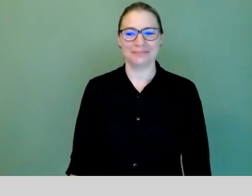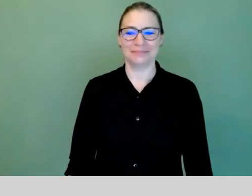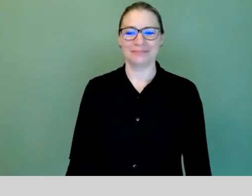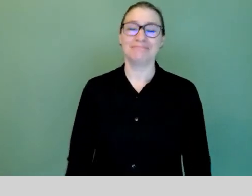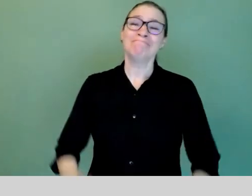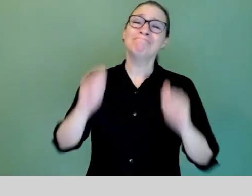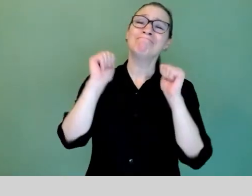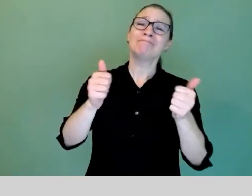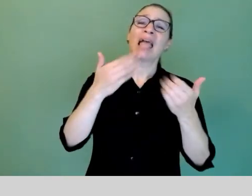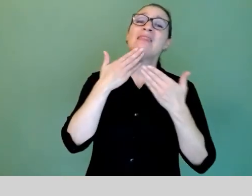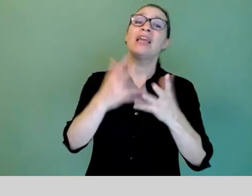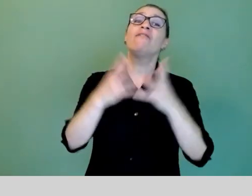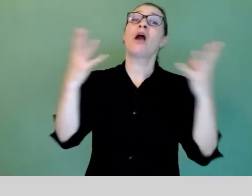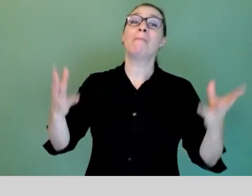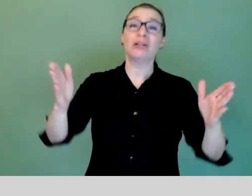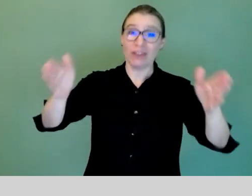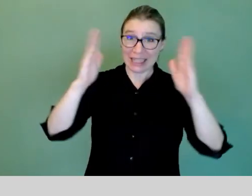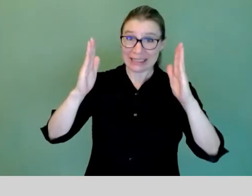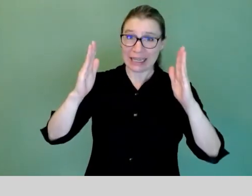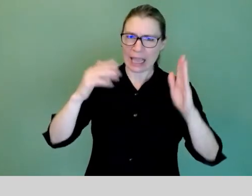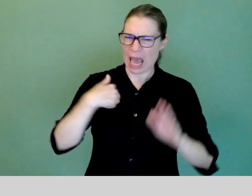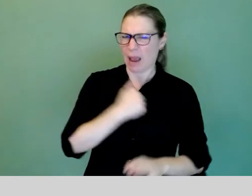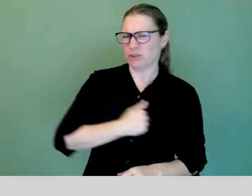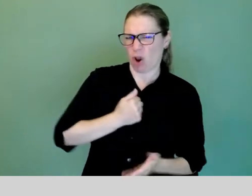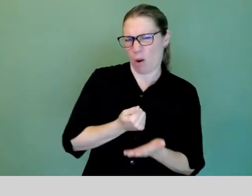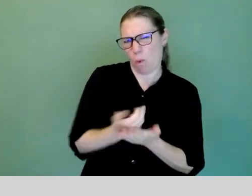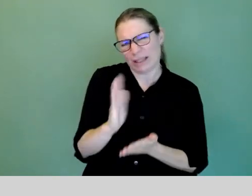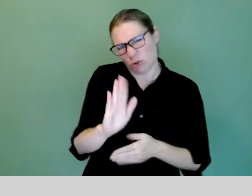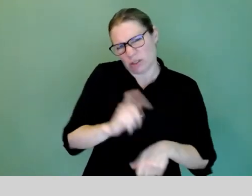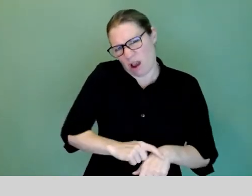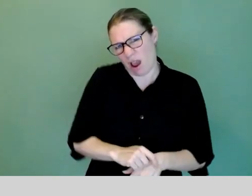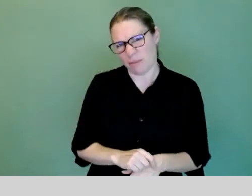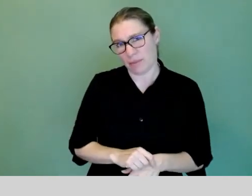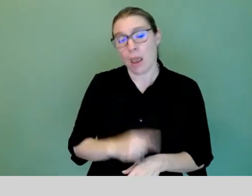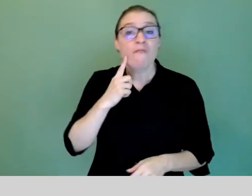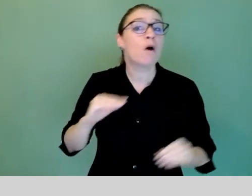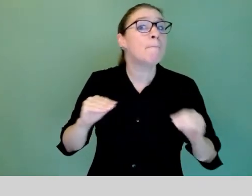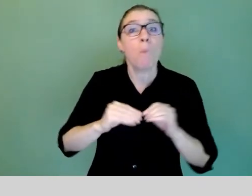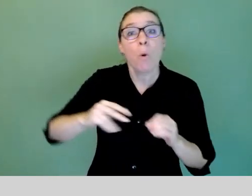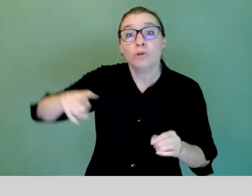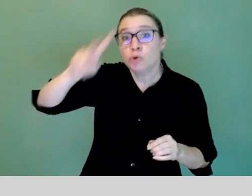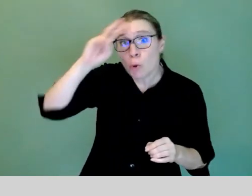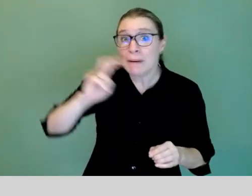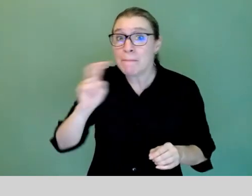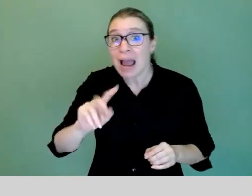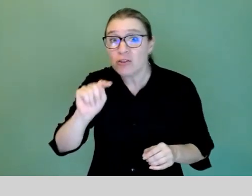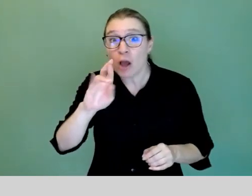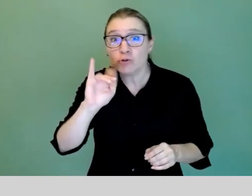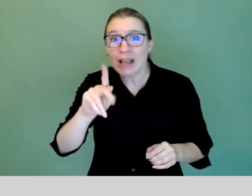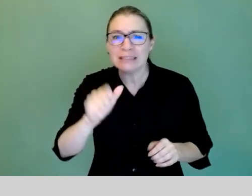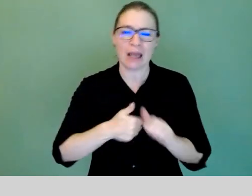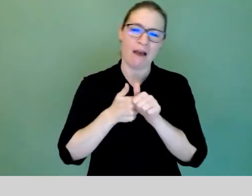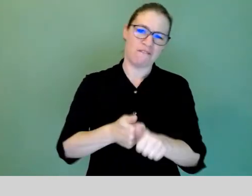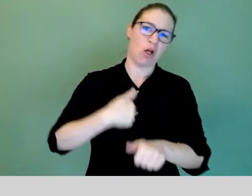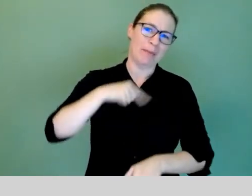Thank you very much for listening, and I'm sorry for wasting your time. For more stupid Python tricks, follow me on Twitter.